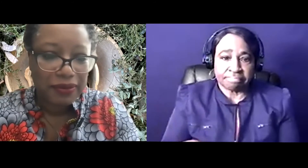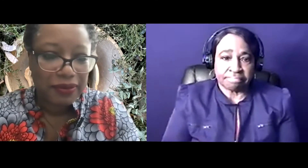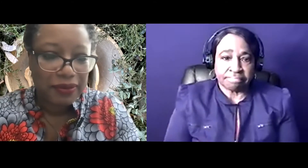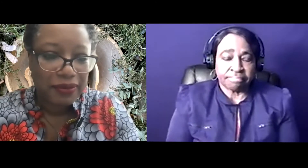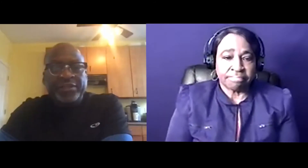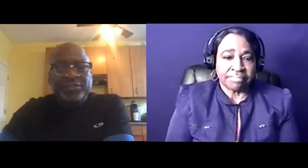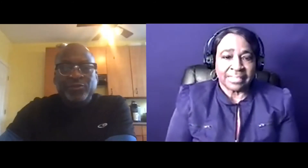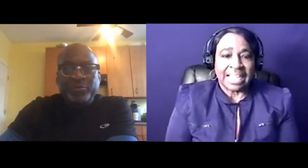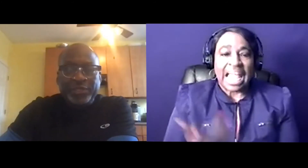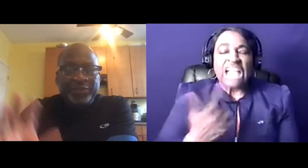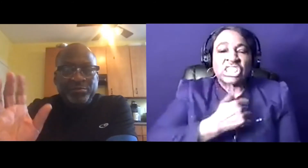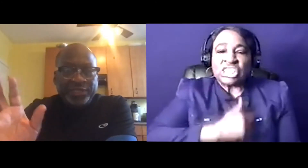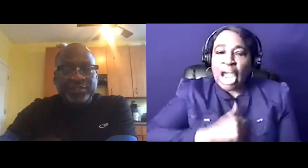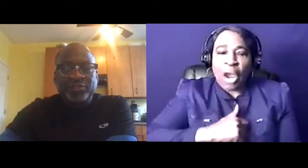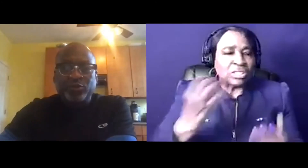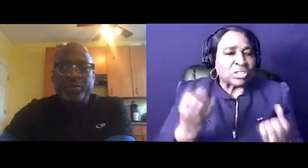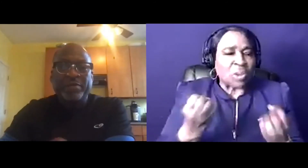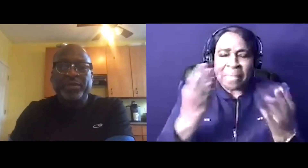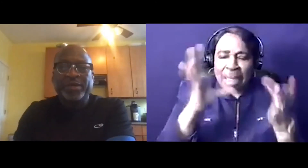Johari Jabir: Sorry, so many little messages are popping up.